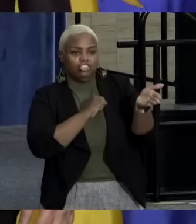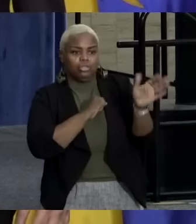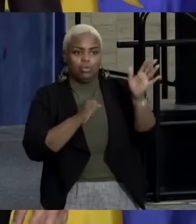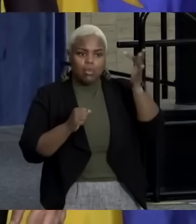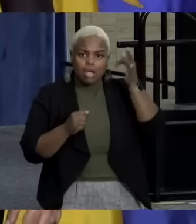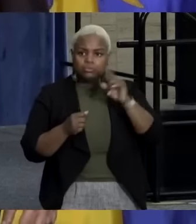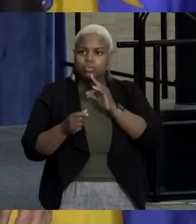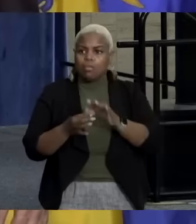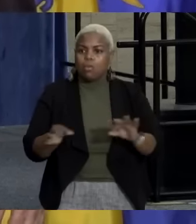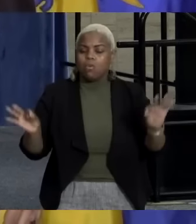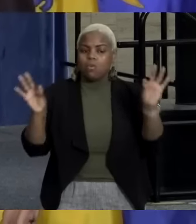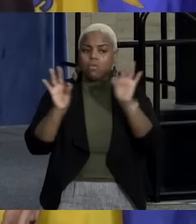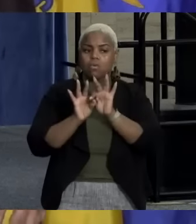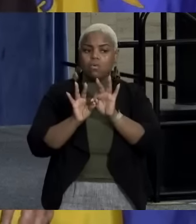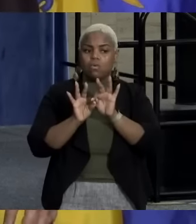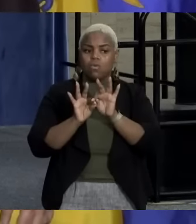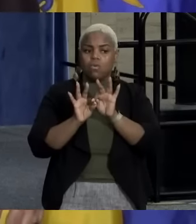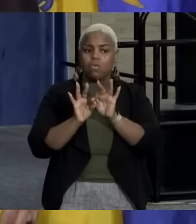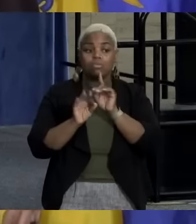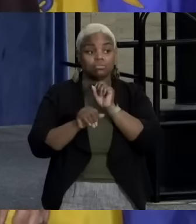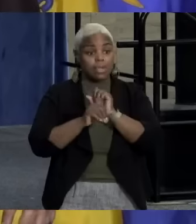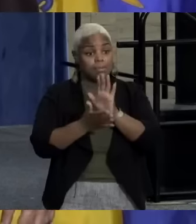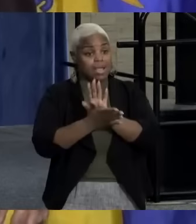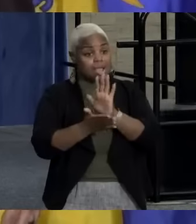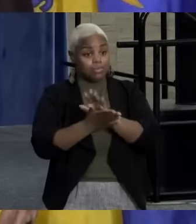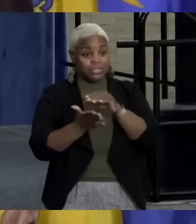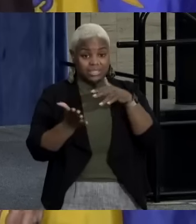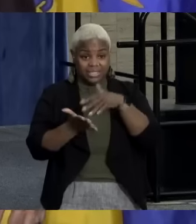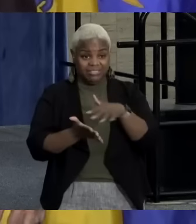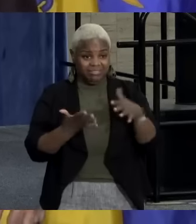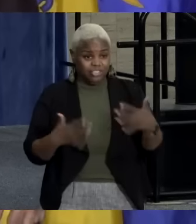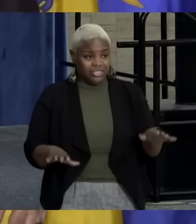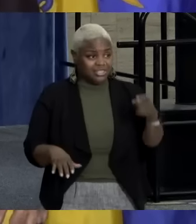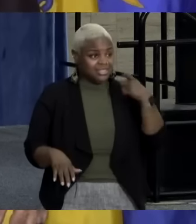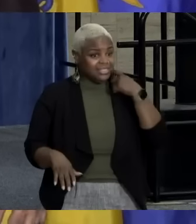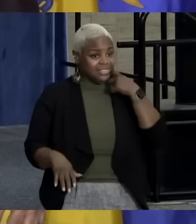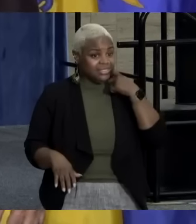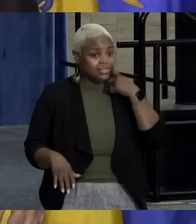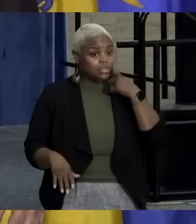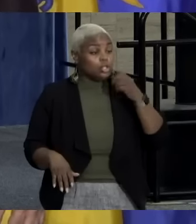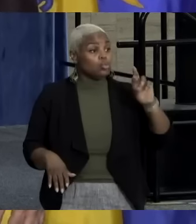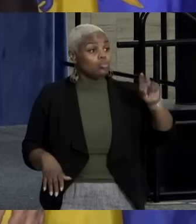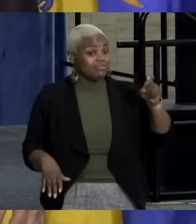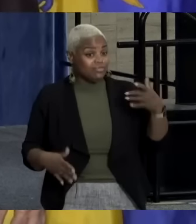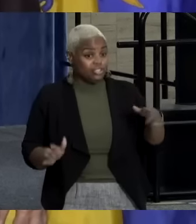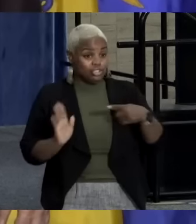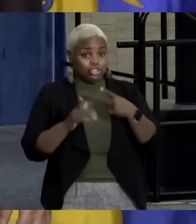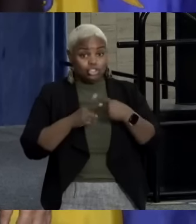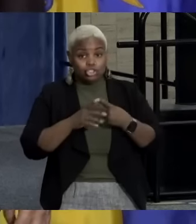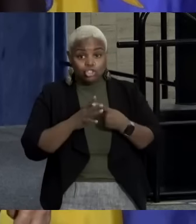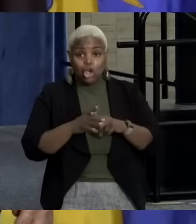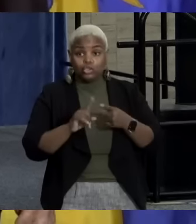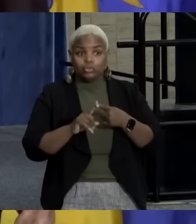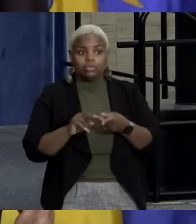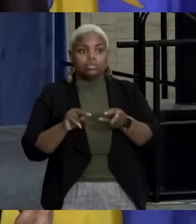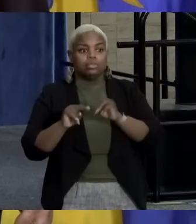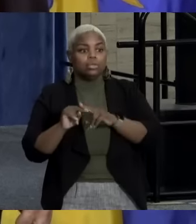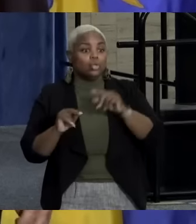And even a published paper just came out recently that showed prescription rates are increasing, Google searches are increasing, for these vaginal hormones,